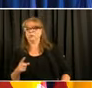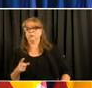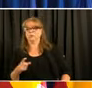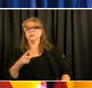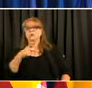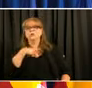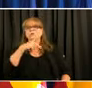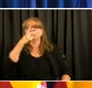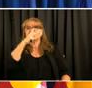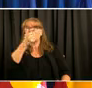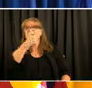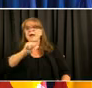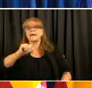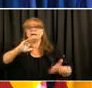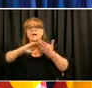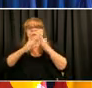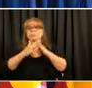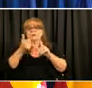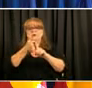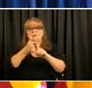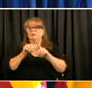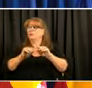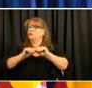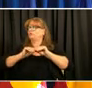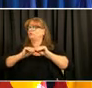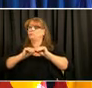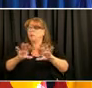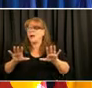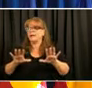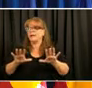k-12 schools in colorado related to some of the cases that are there or if that's really